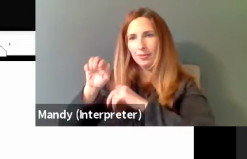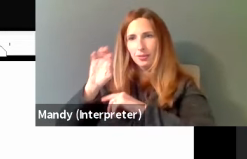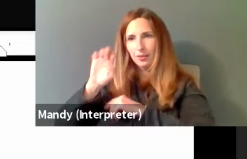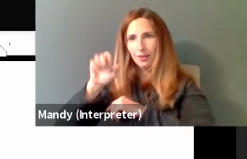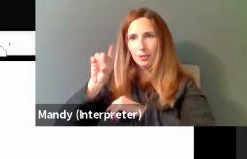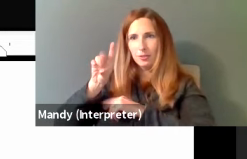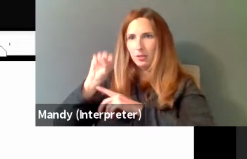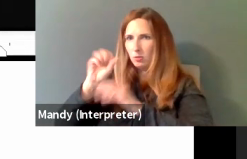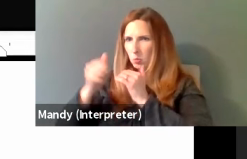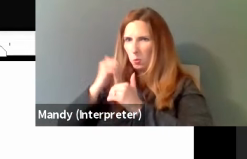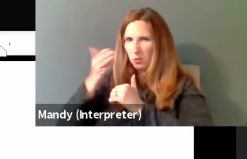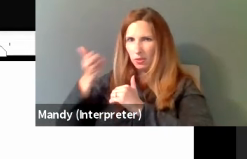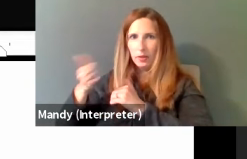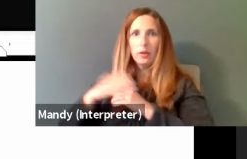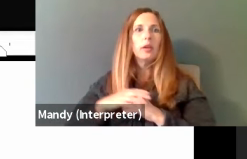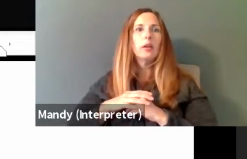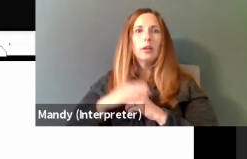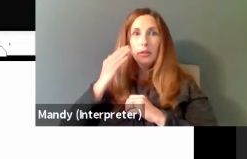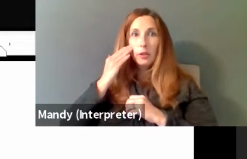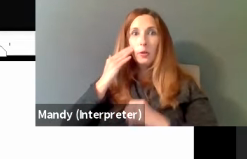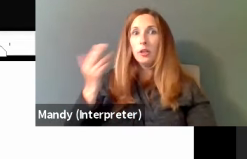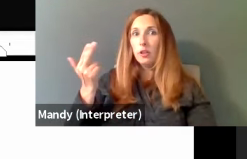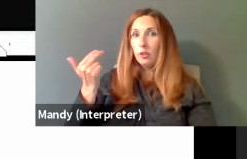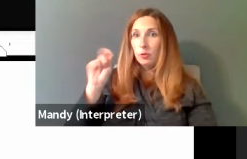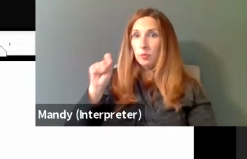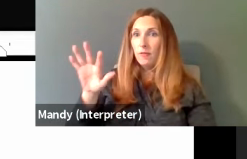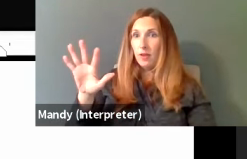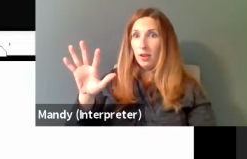they know that 13.5% of them, at least right?